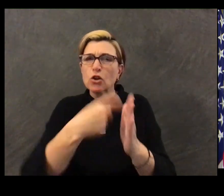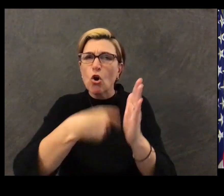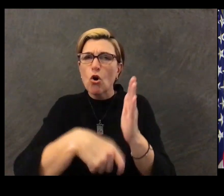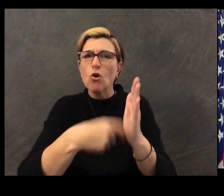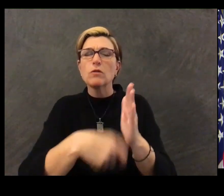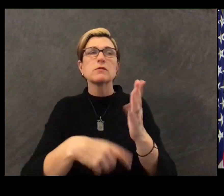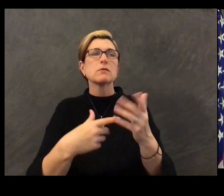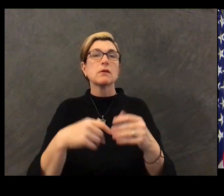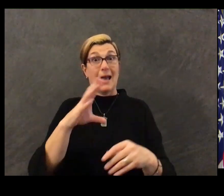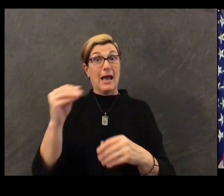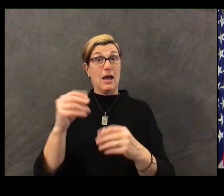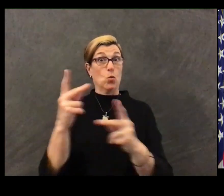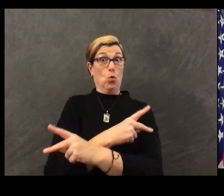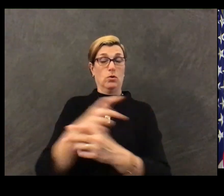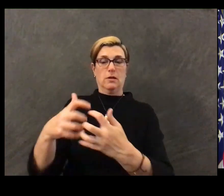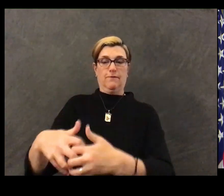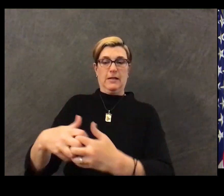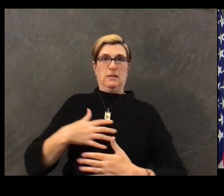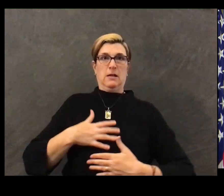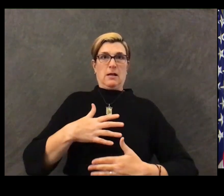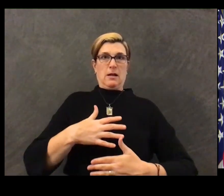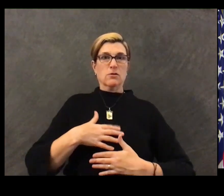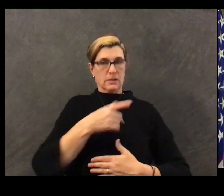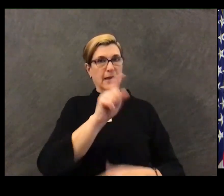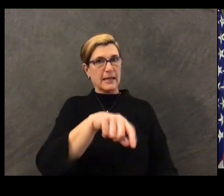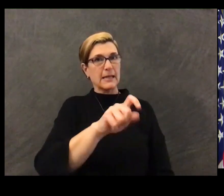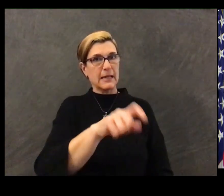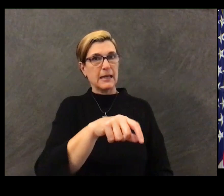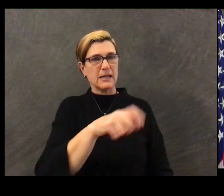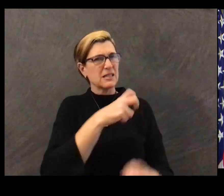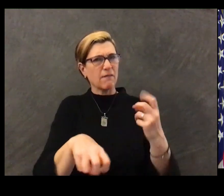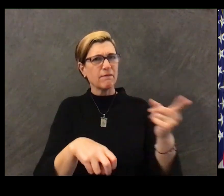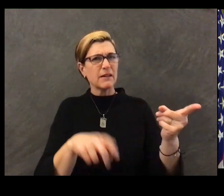thing for them to get both from a cost standpoint and a technical standpoint at